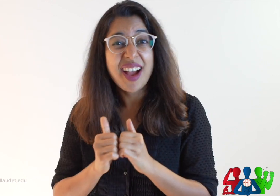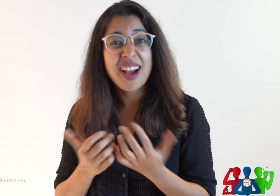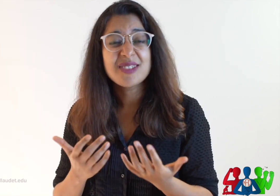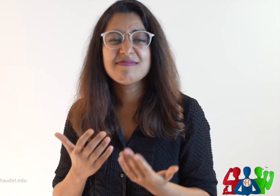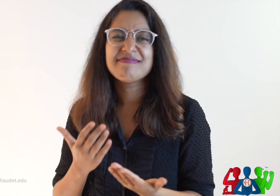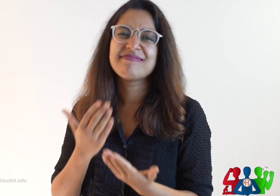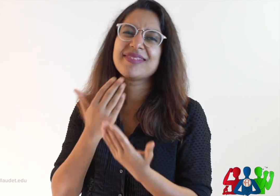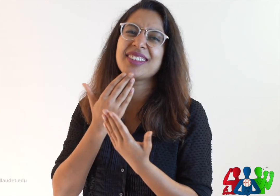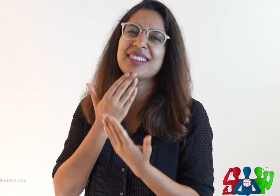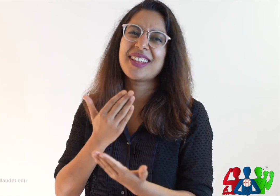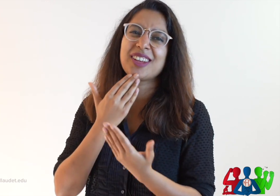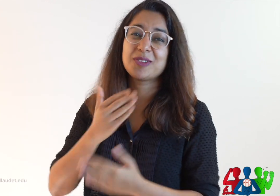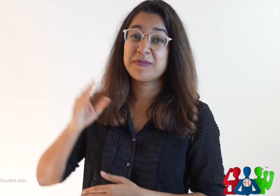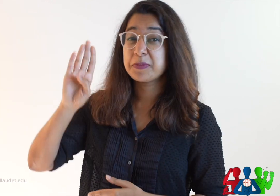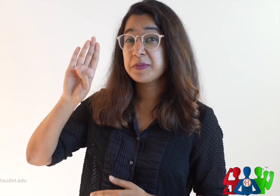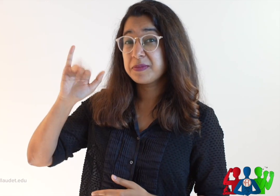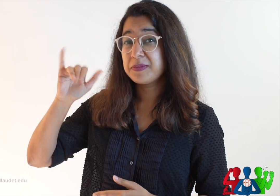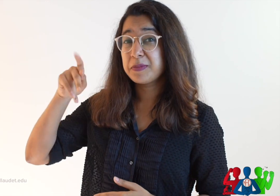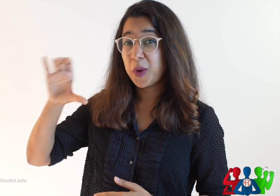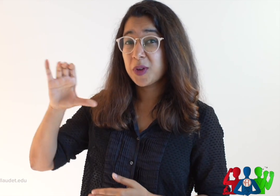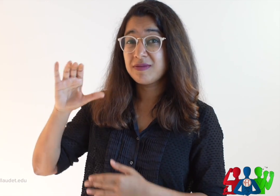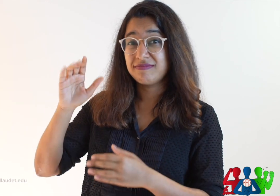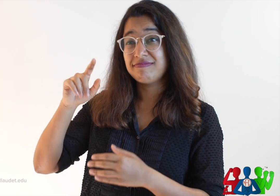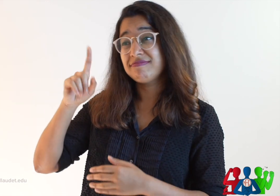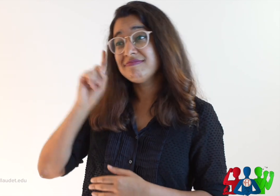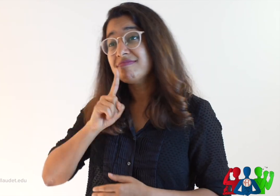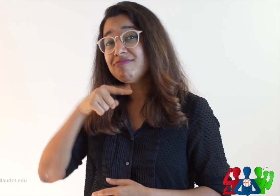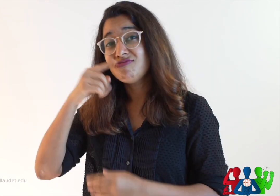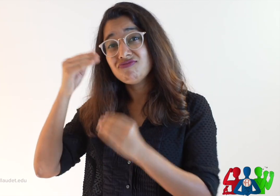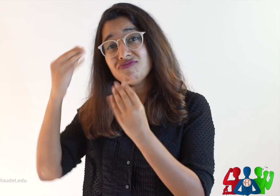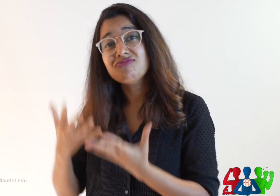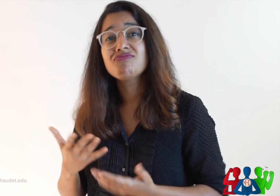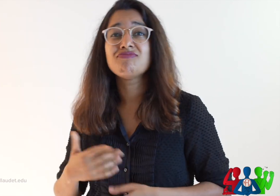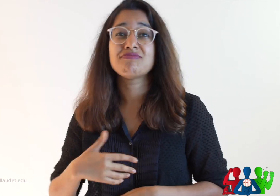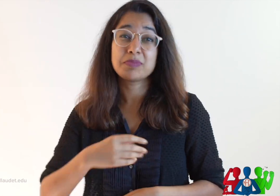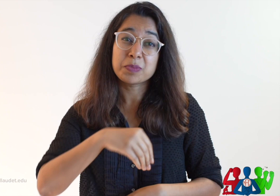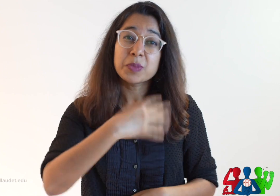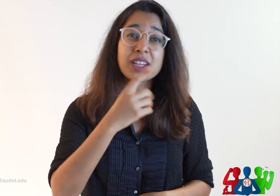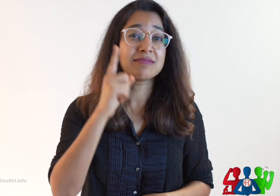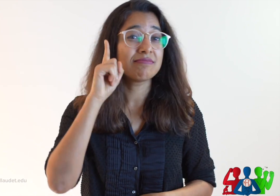As their teacher, I try to engage them in discussion and